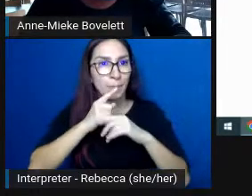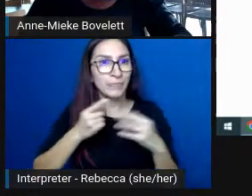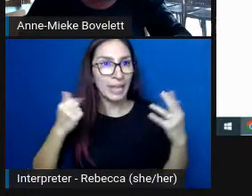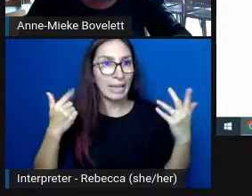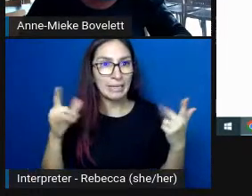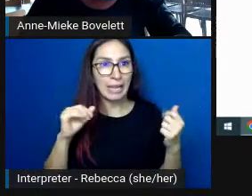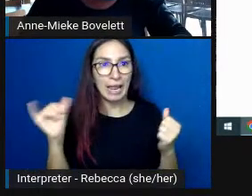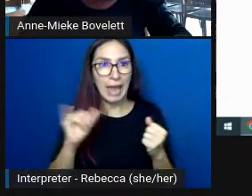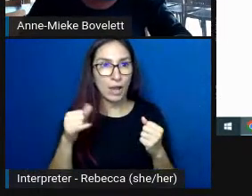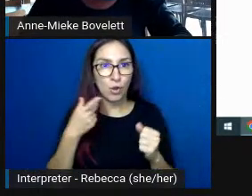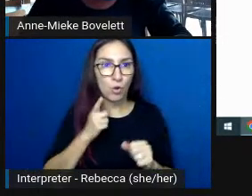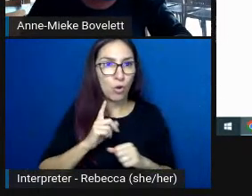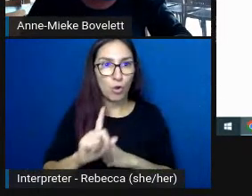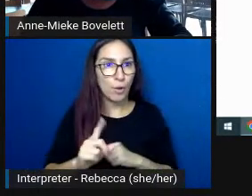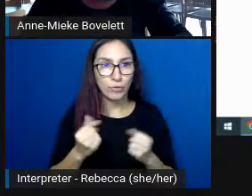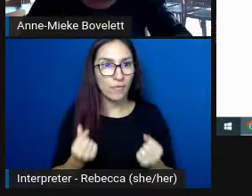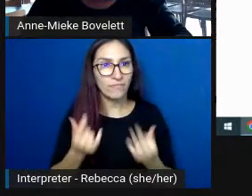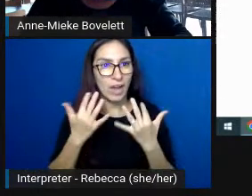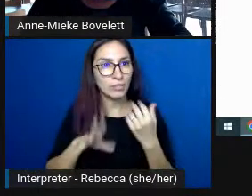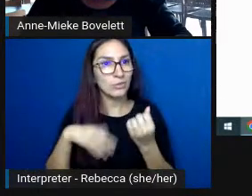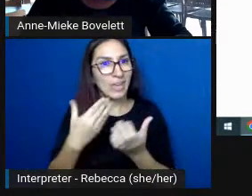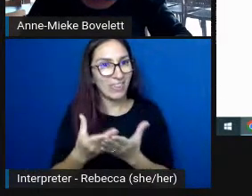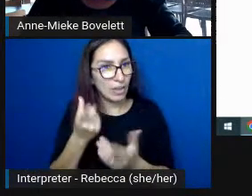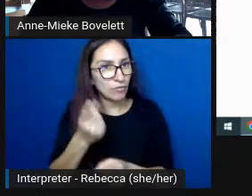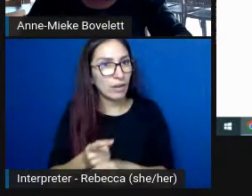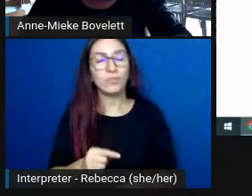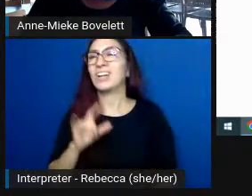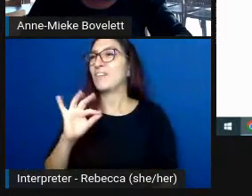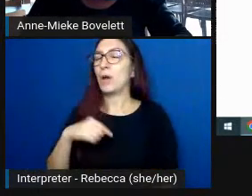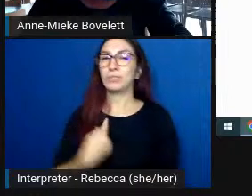Lazar that you are made to go through unnecessarily rings of fire?